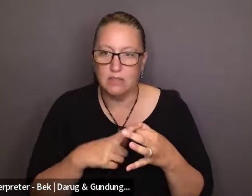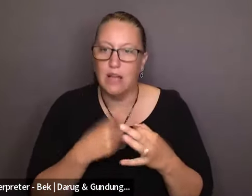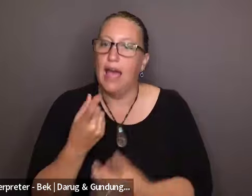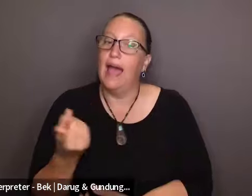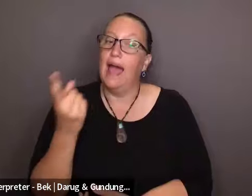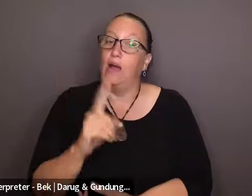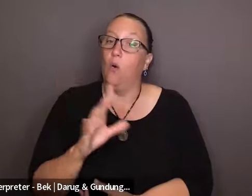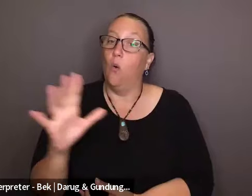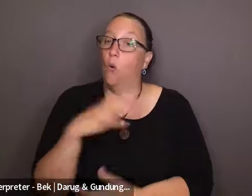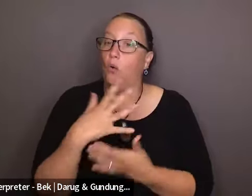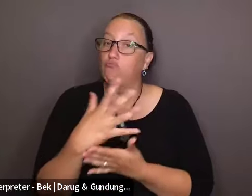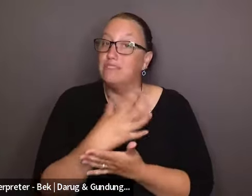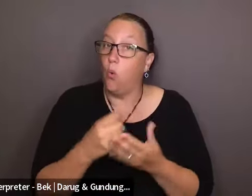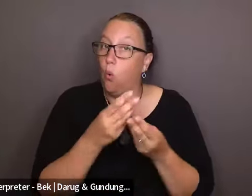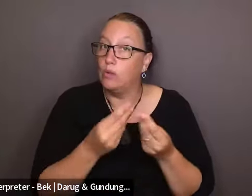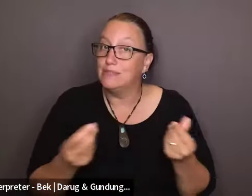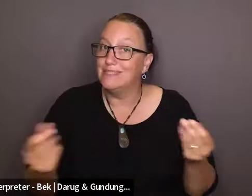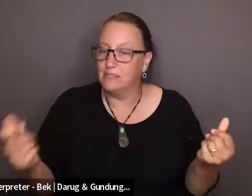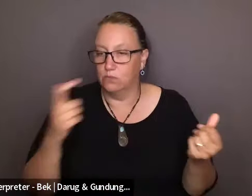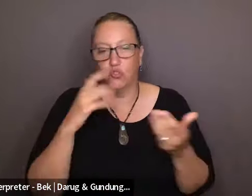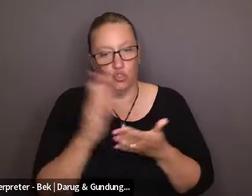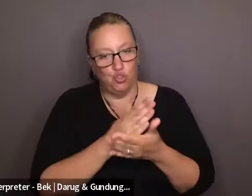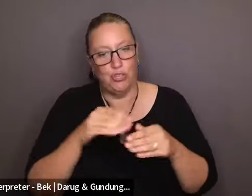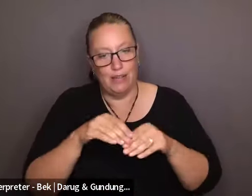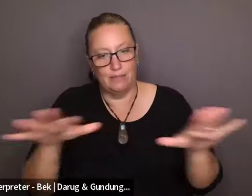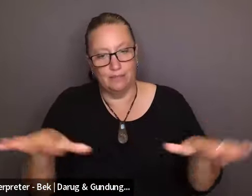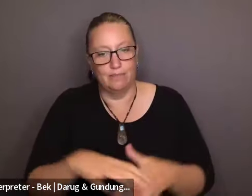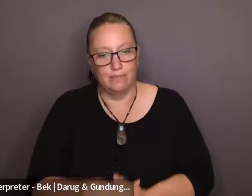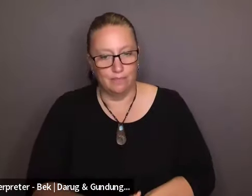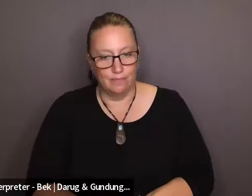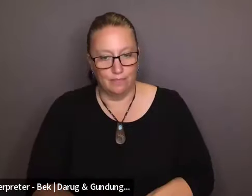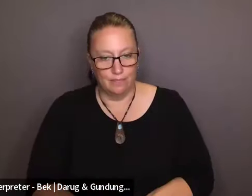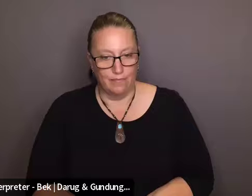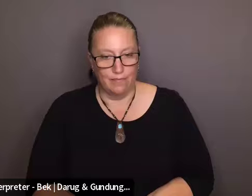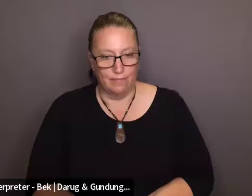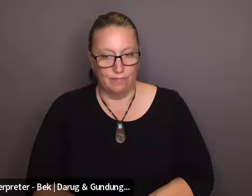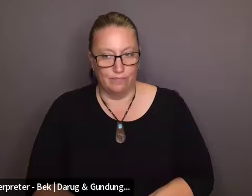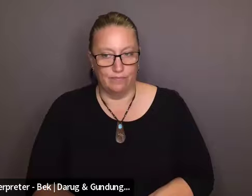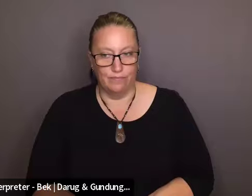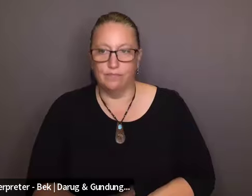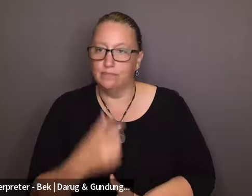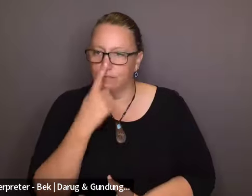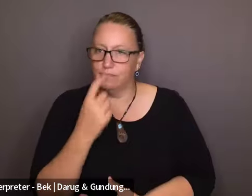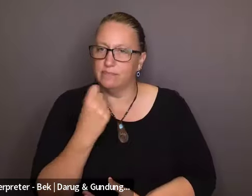event materials, along with answers to any questions raised and all resources and links will be shared. This